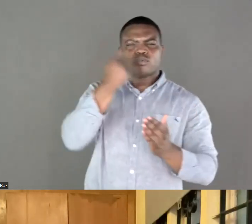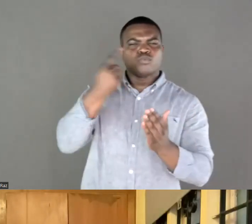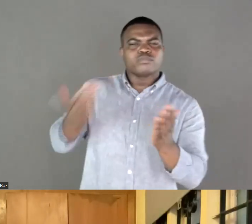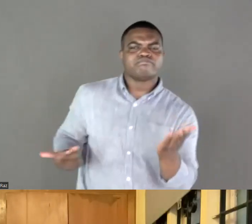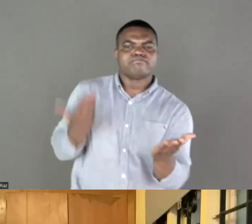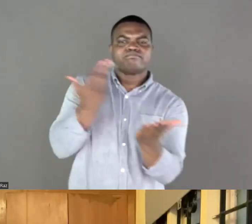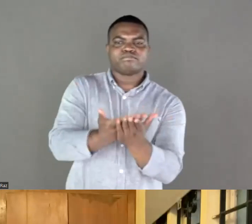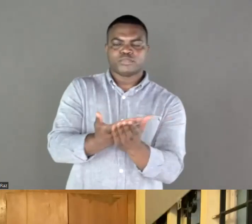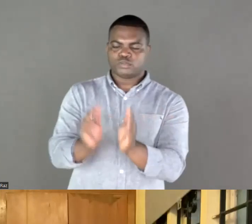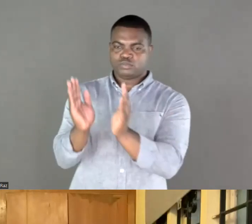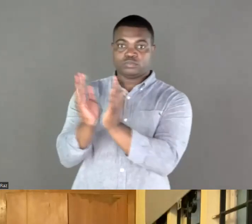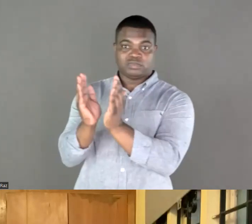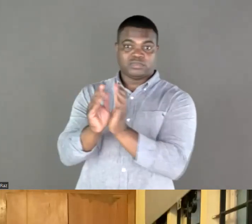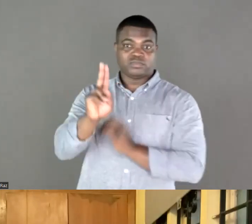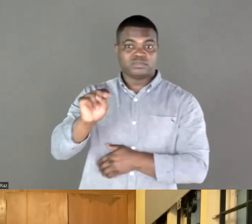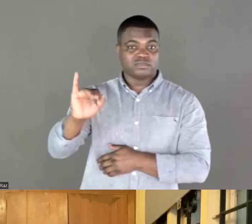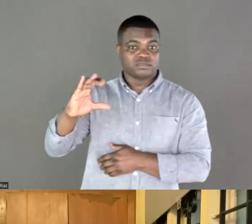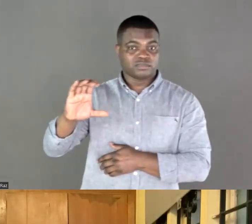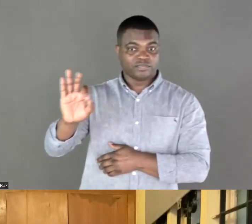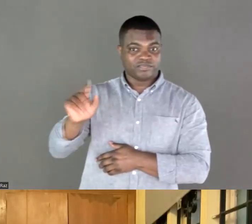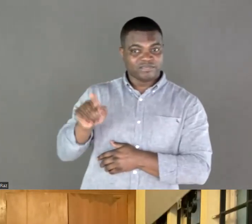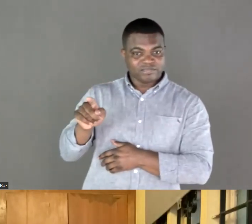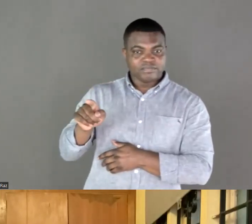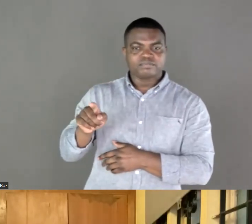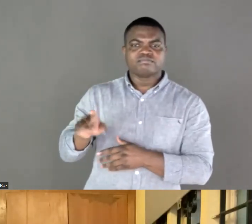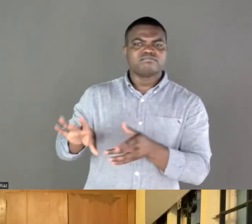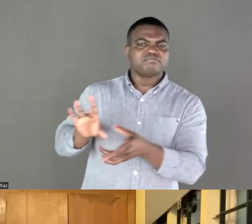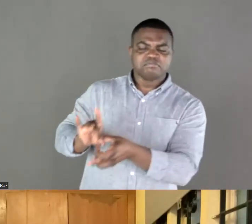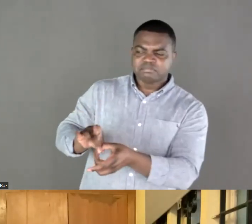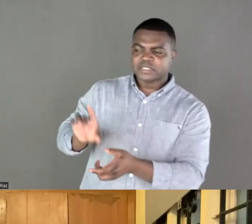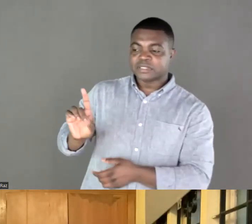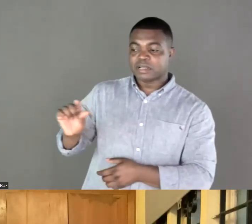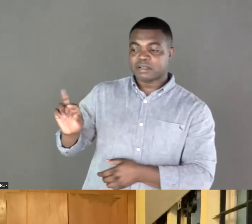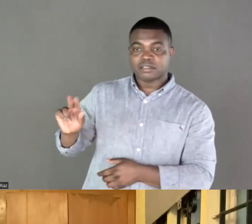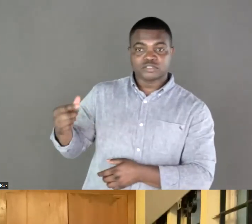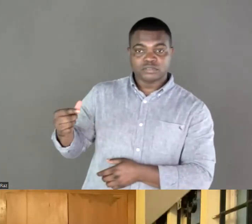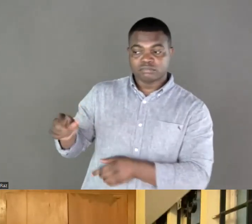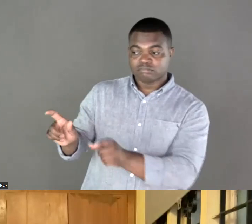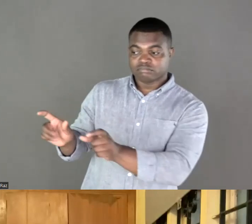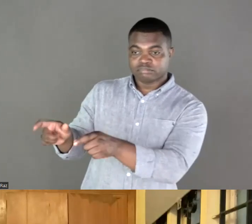once again, the project coordination group looked at the bridge Module Three as something which was